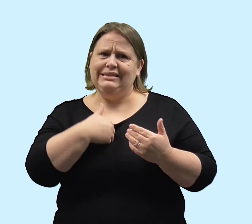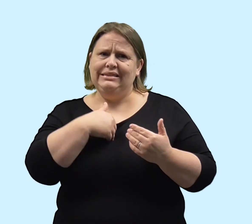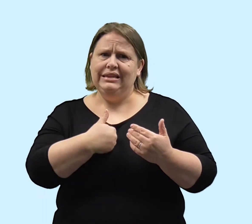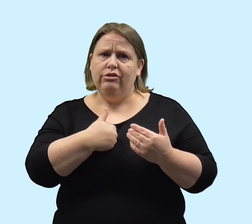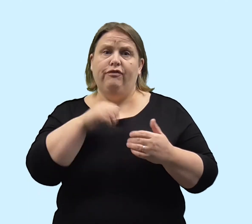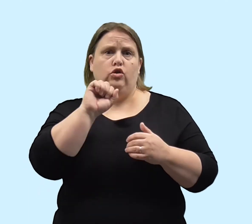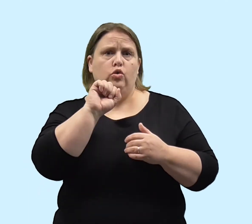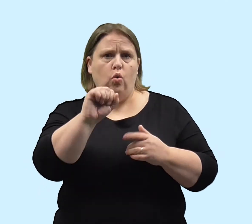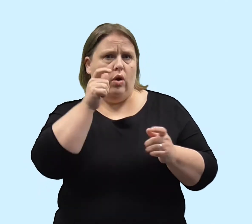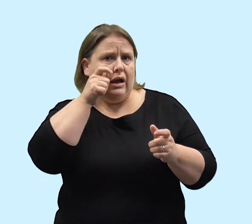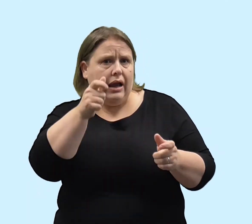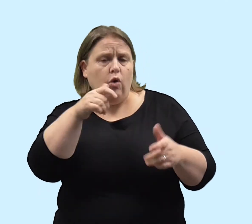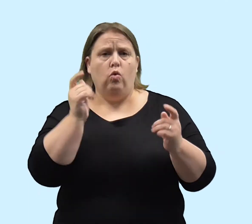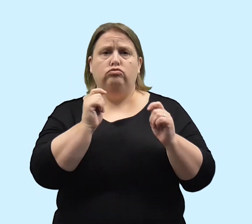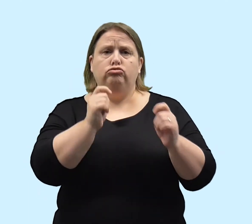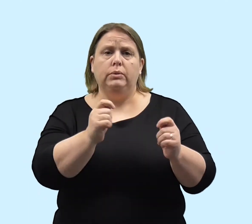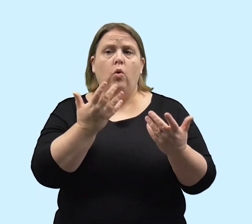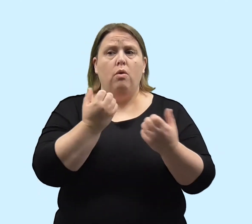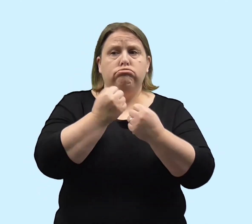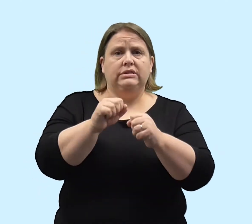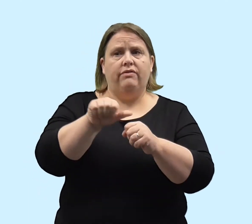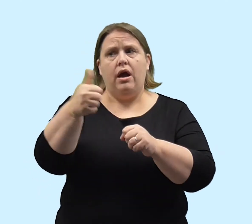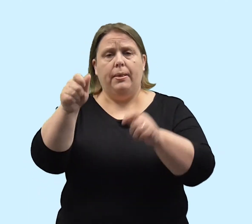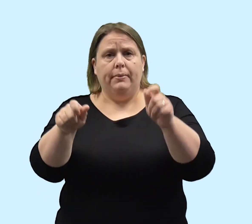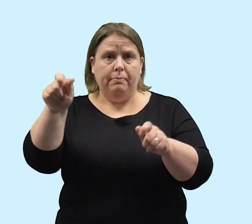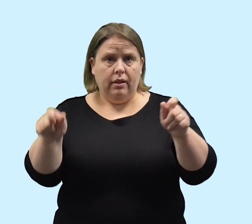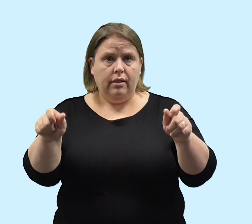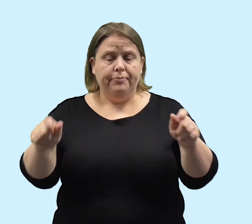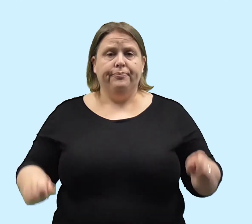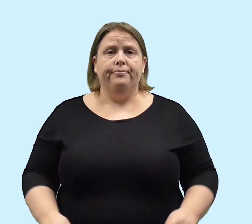for your care or treatment or the protection of others.